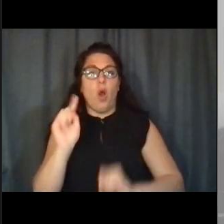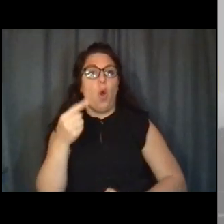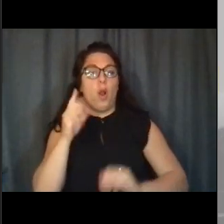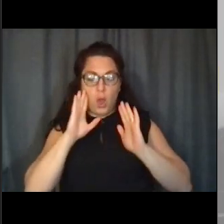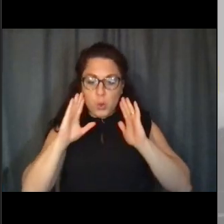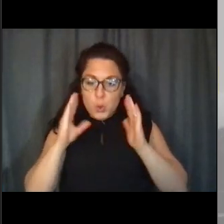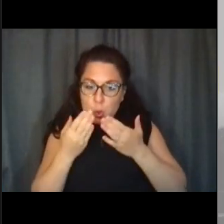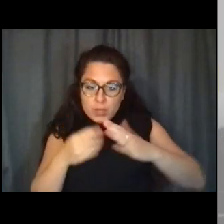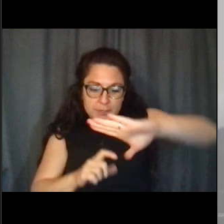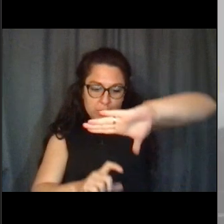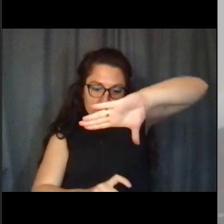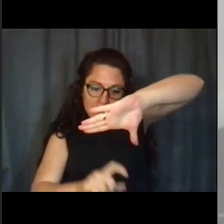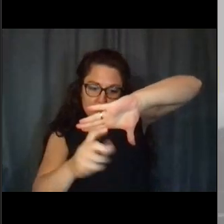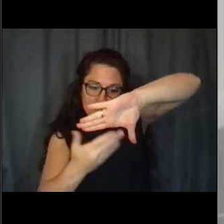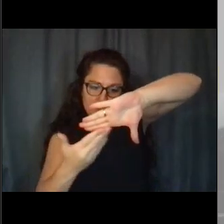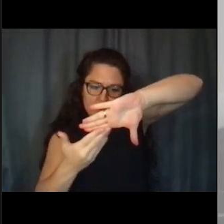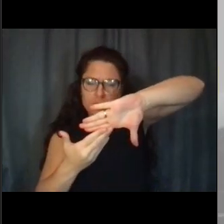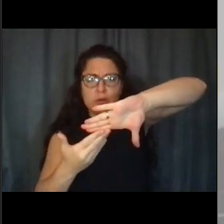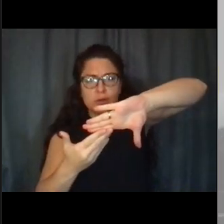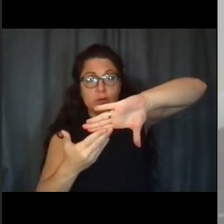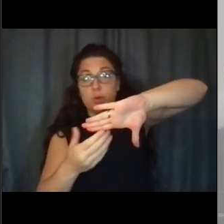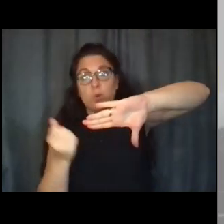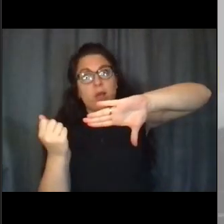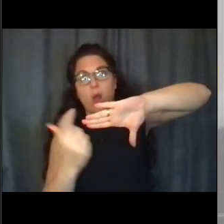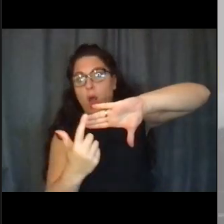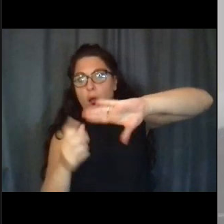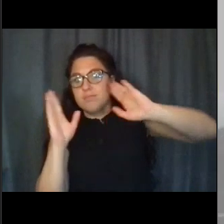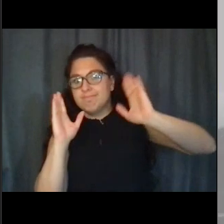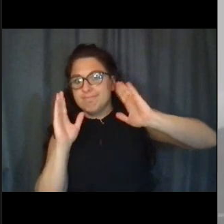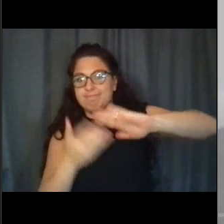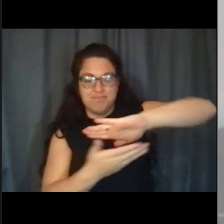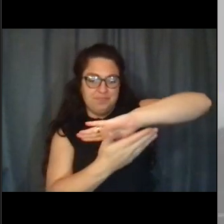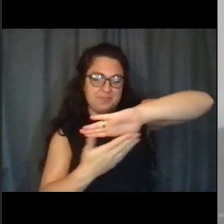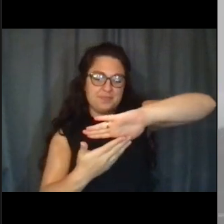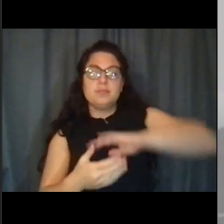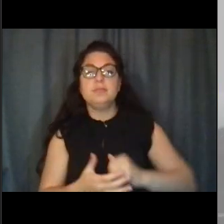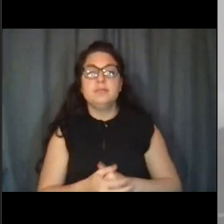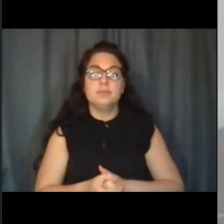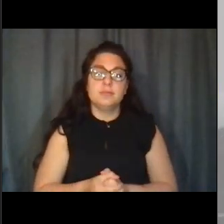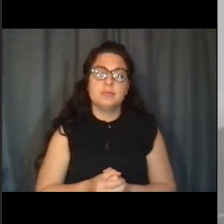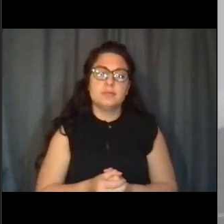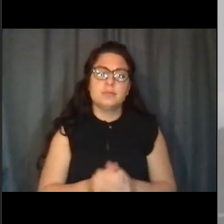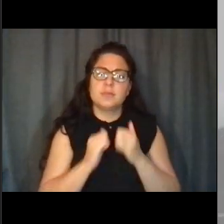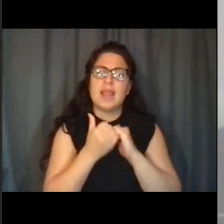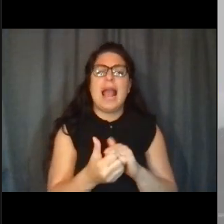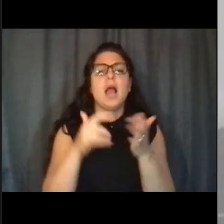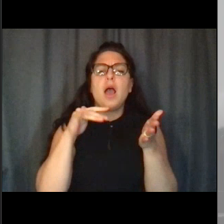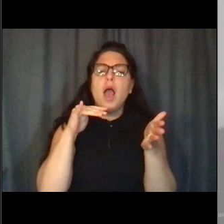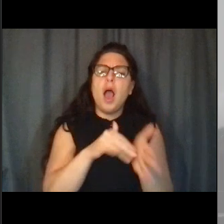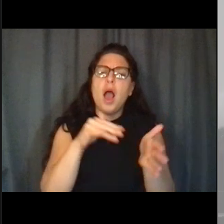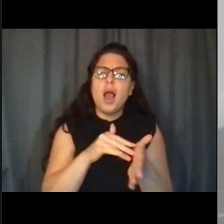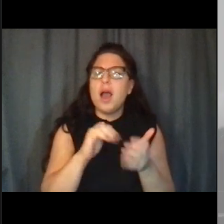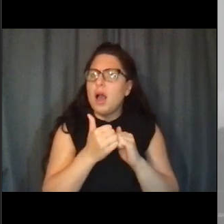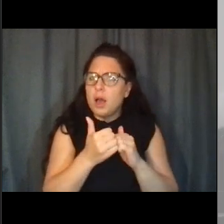like a lot of us have to pay attention to these kinds of things. So how do we actually study something like this? And before we go into that,